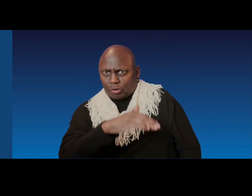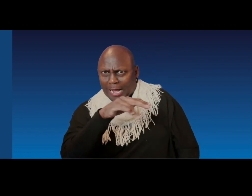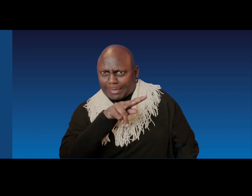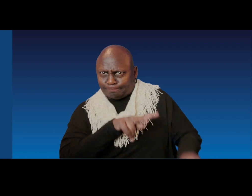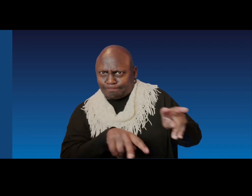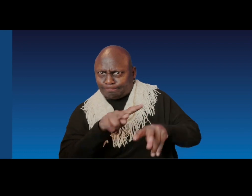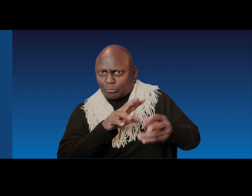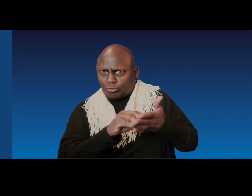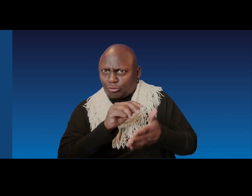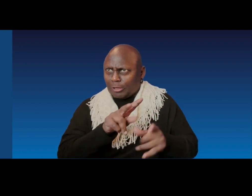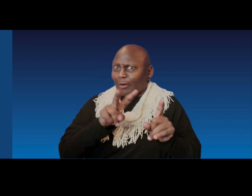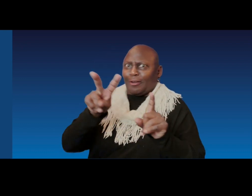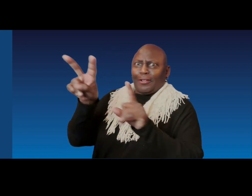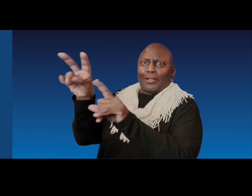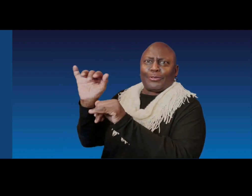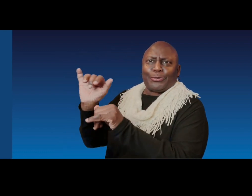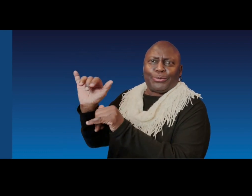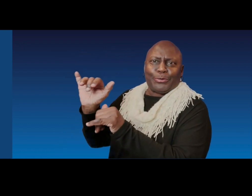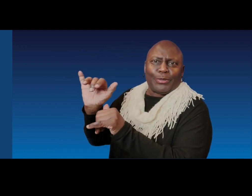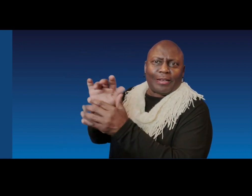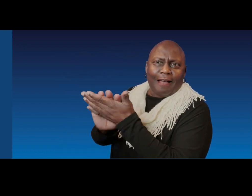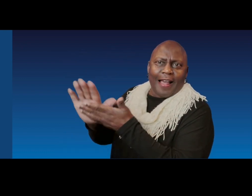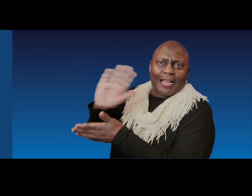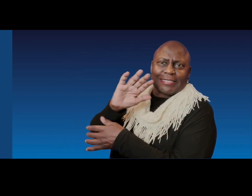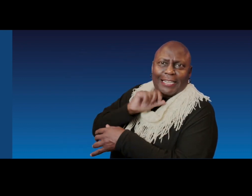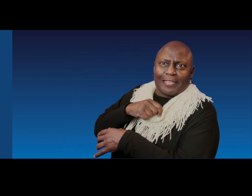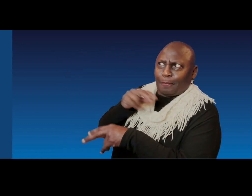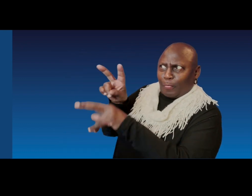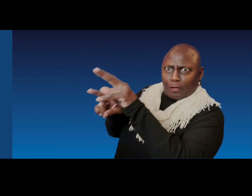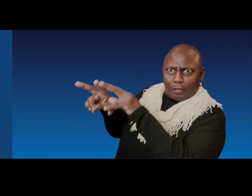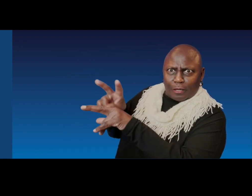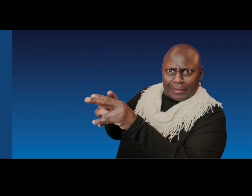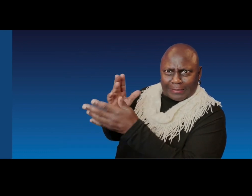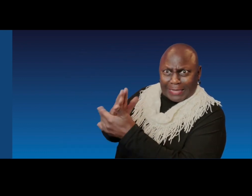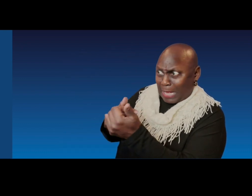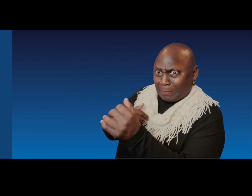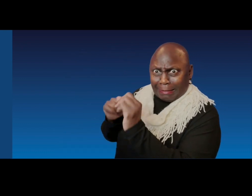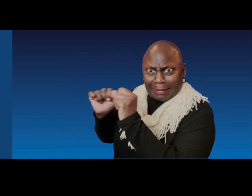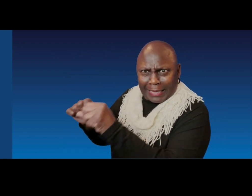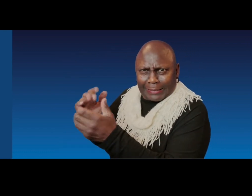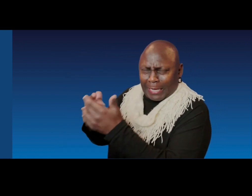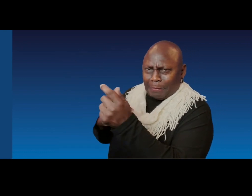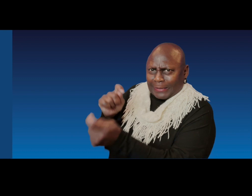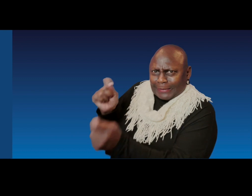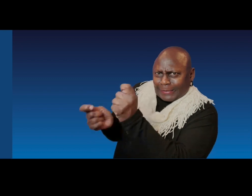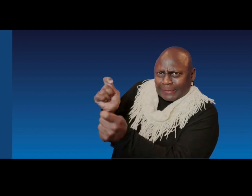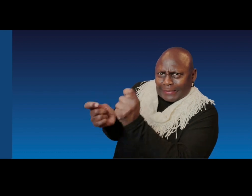based on your observations of the children. It's true for college aged students too. There are some